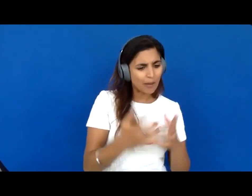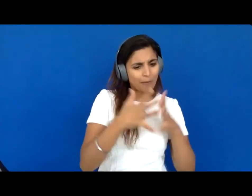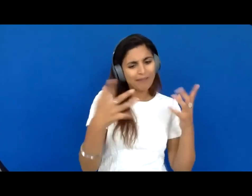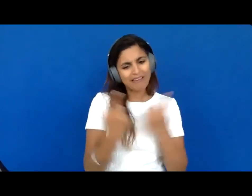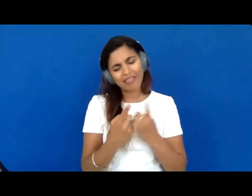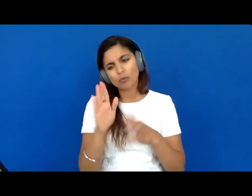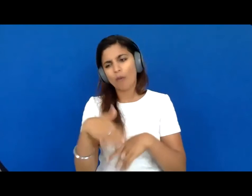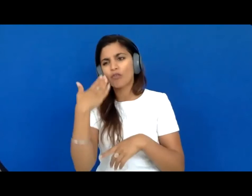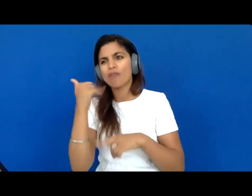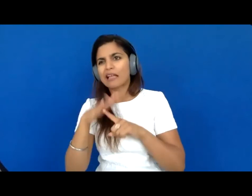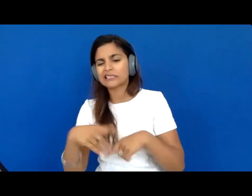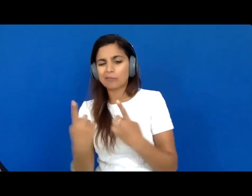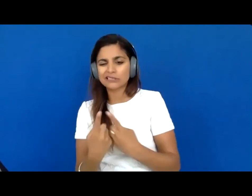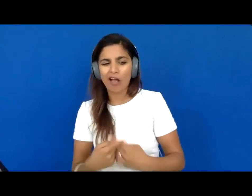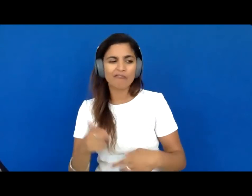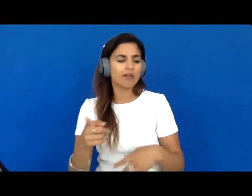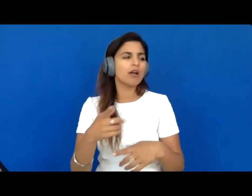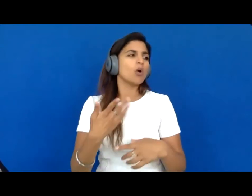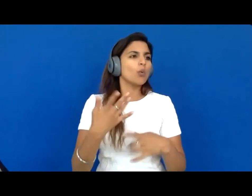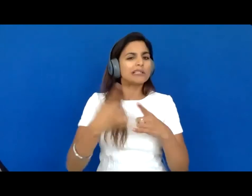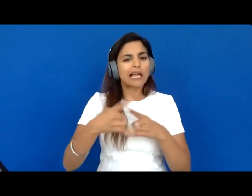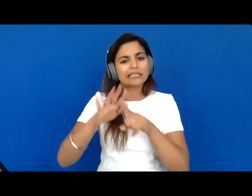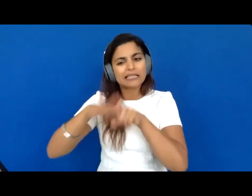stuff and the sexism stuff and all these political things that you are very